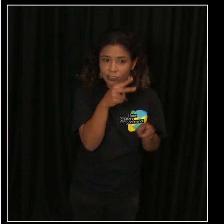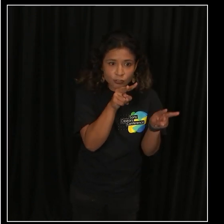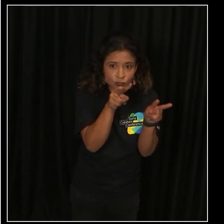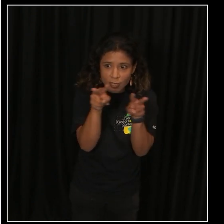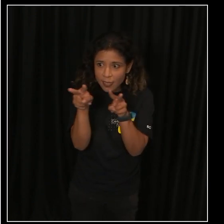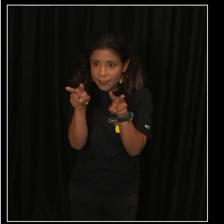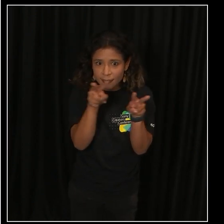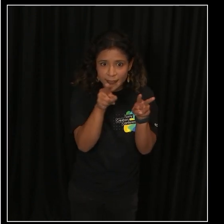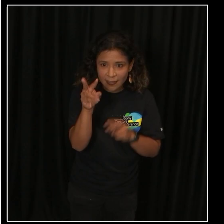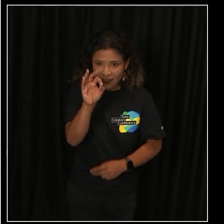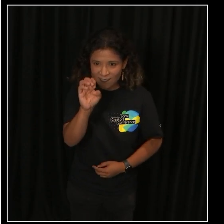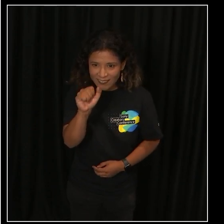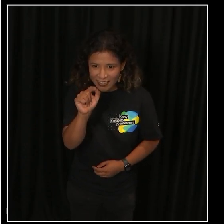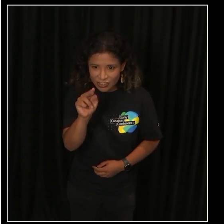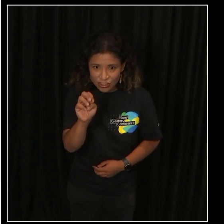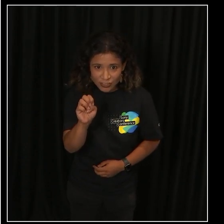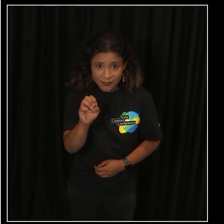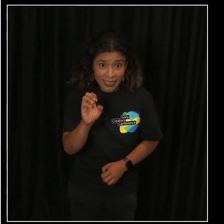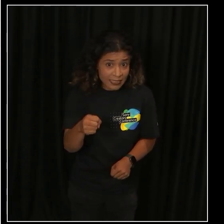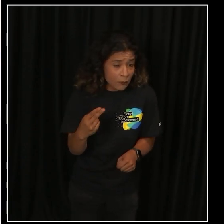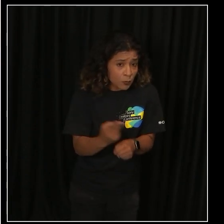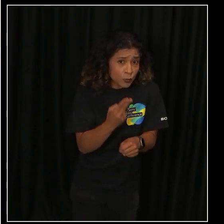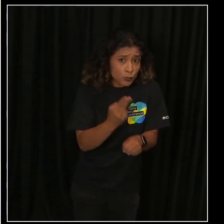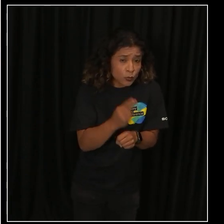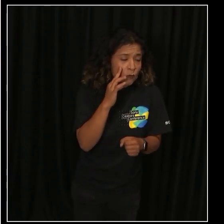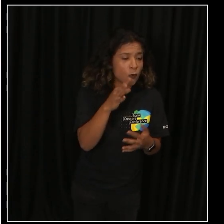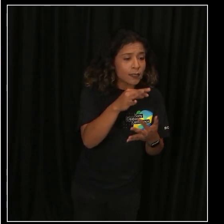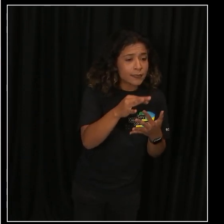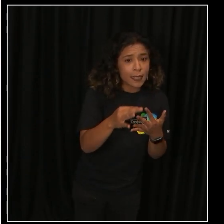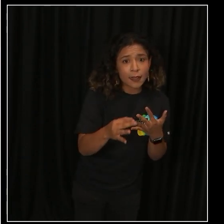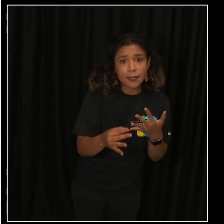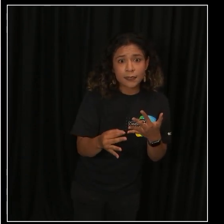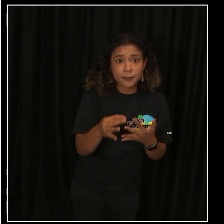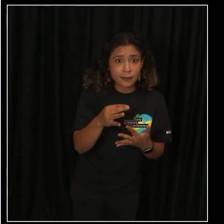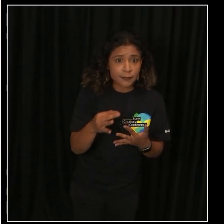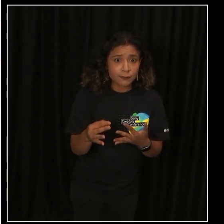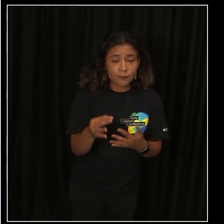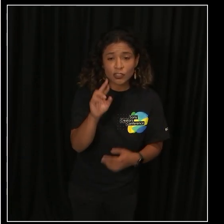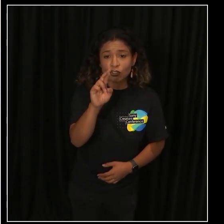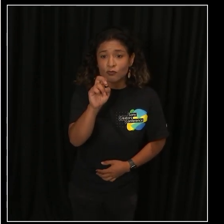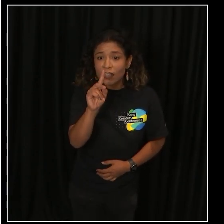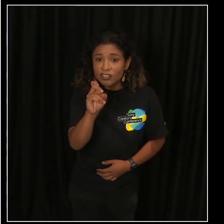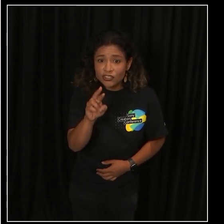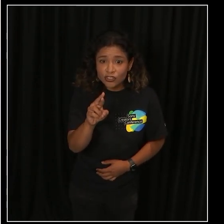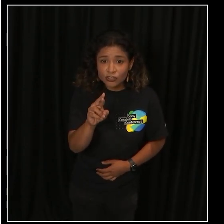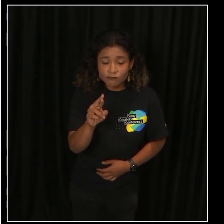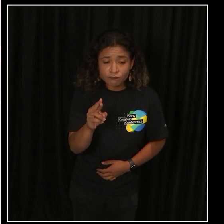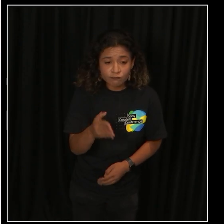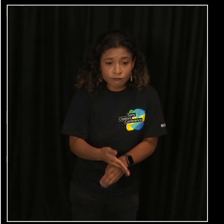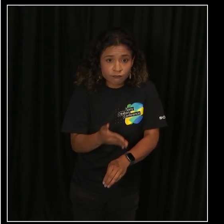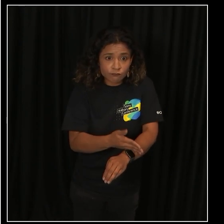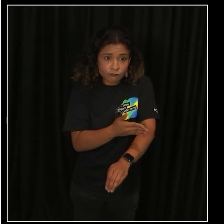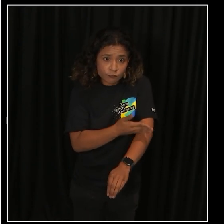This feature can be used to selectively increase the rendering resolution in that use as line of sight.